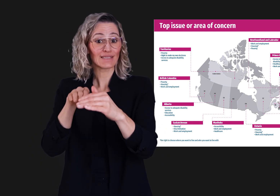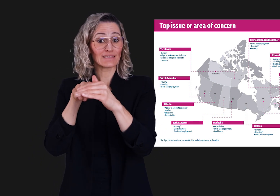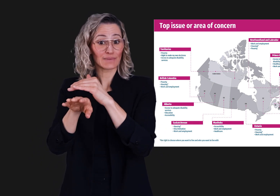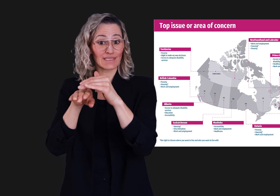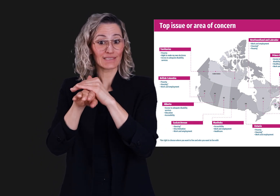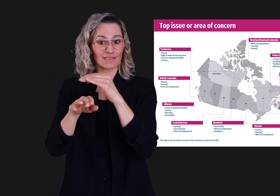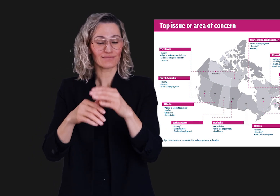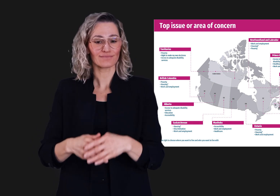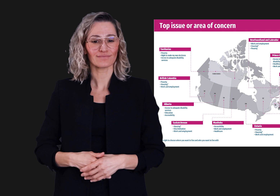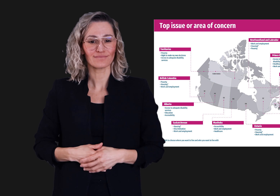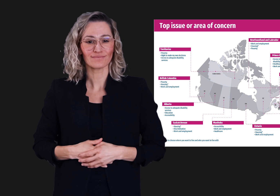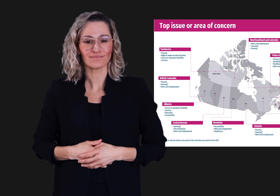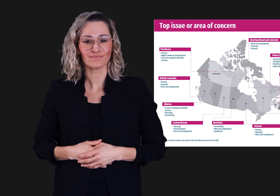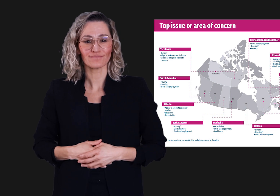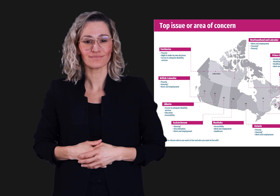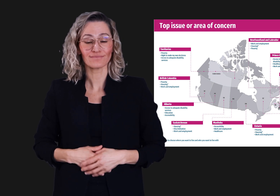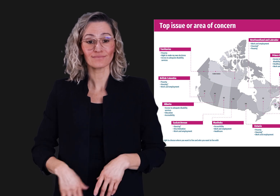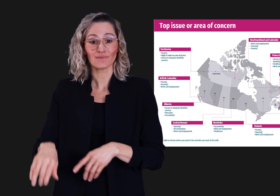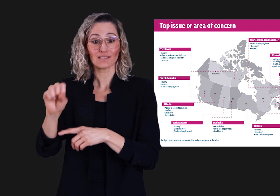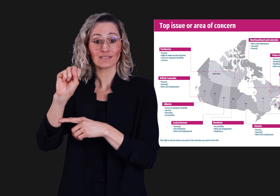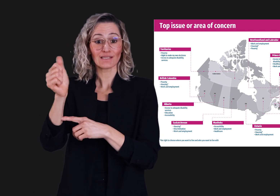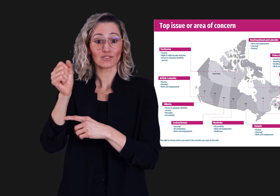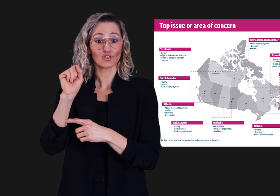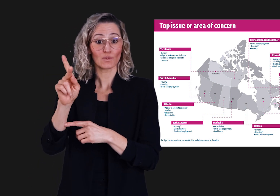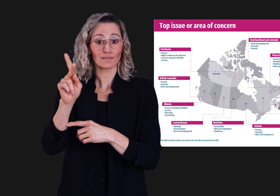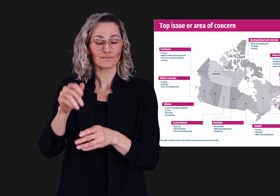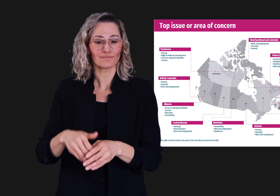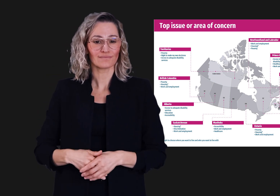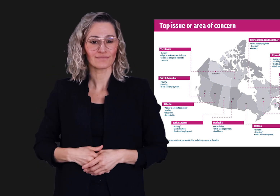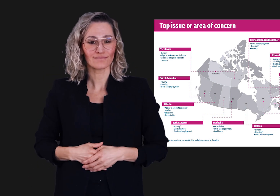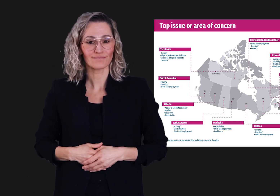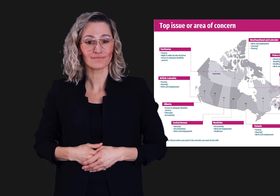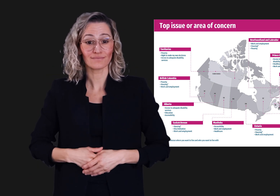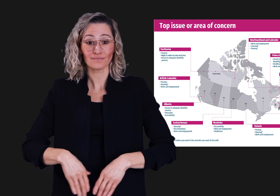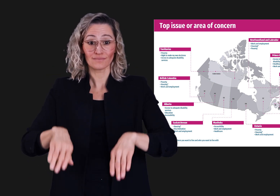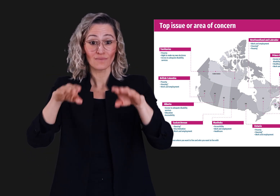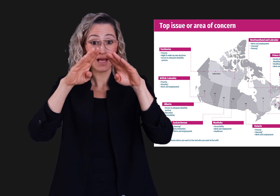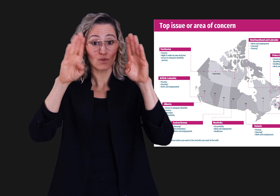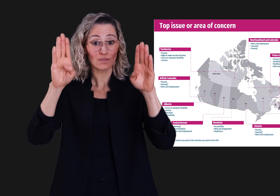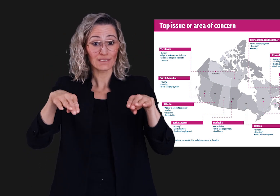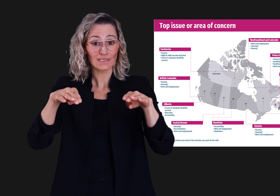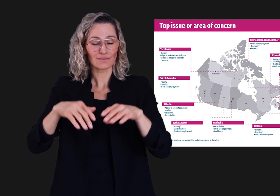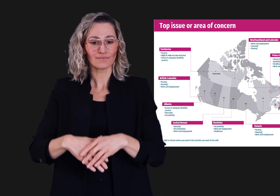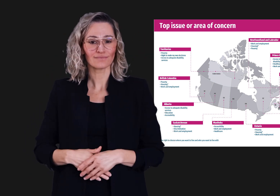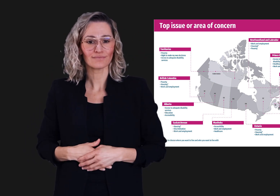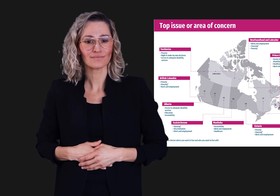• Accessibility Saskatchewan • Housing*